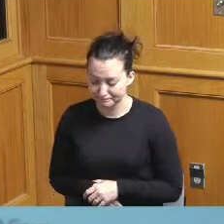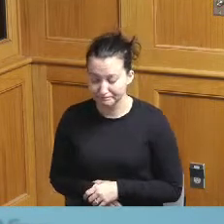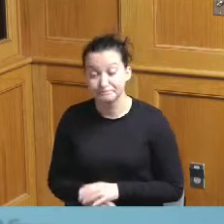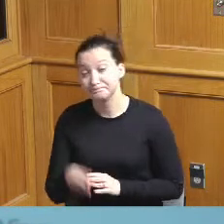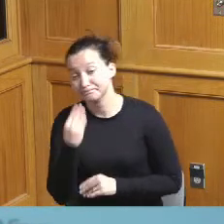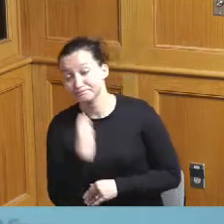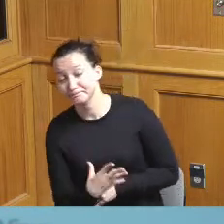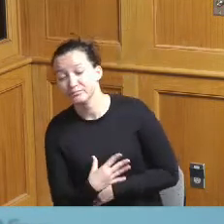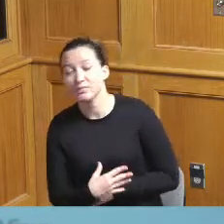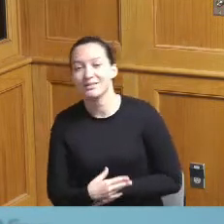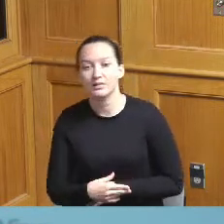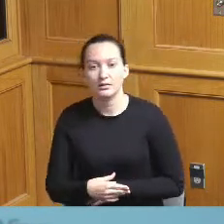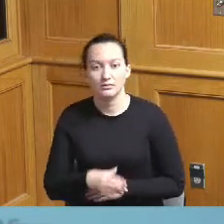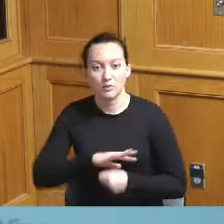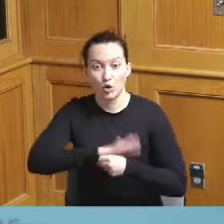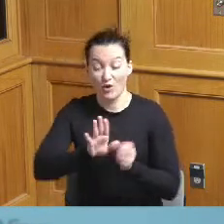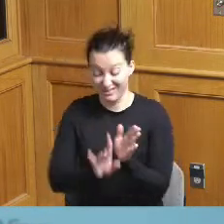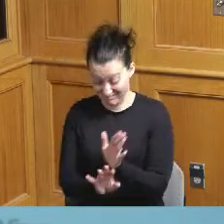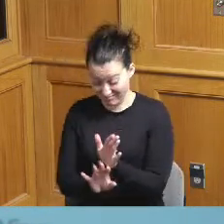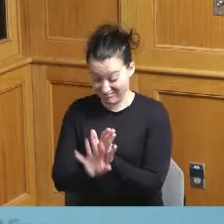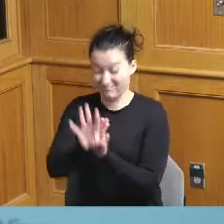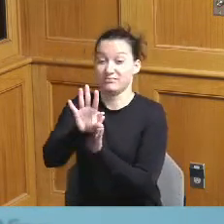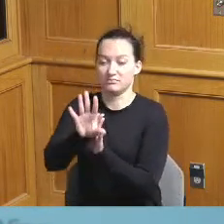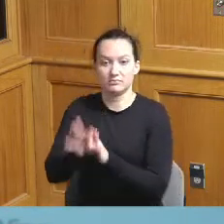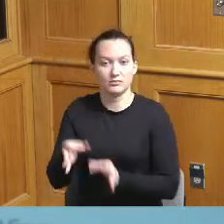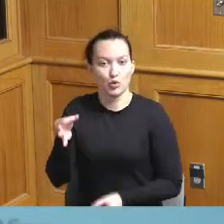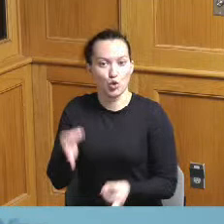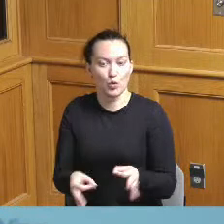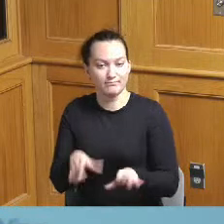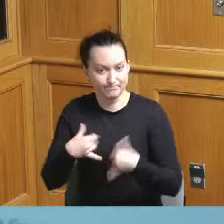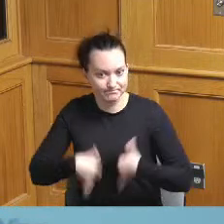though that during the height of the coronavirus the court maintain remained open to the public